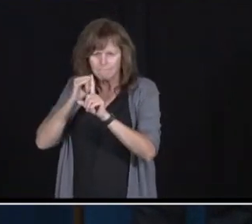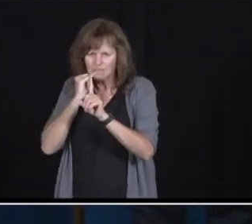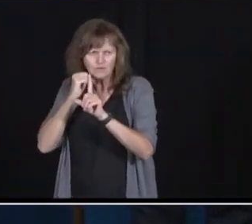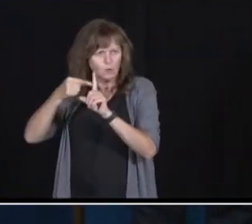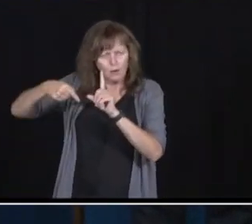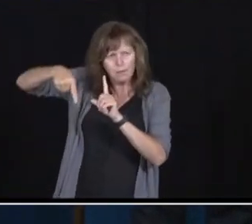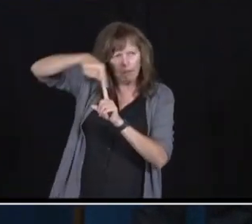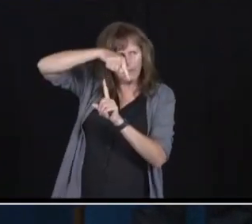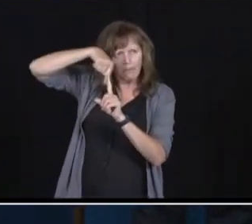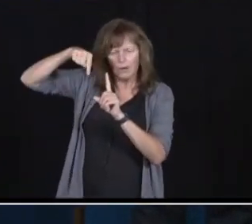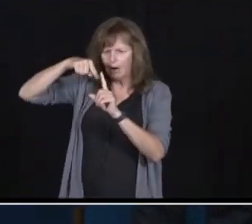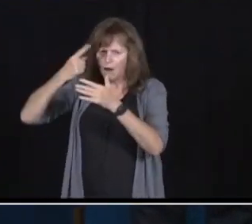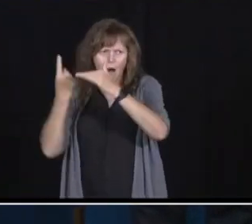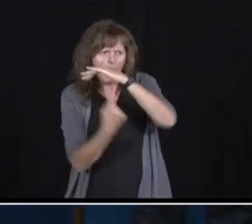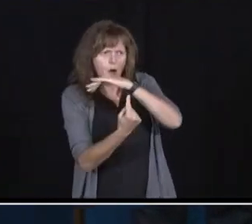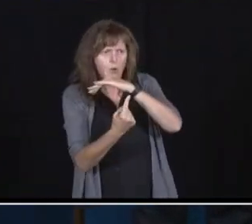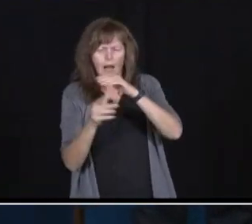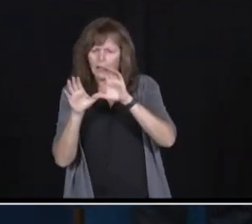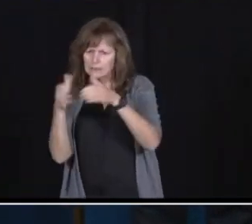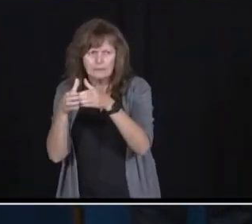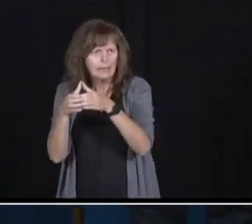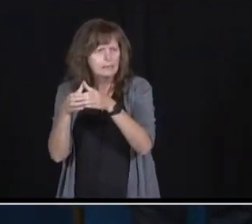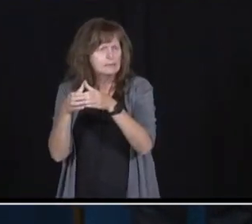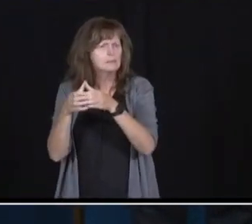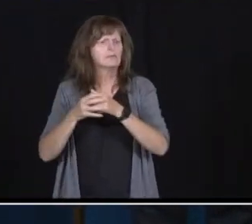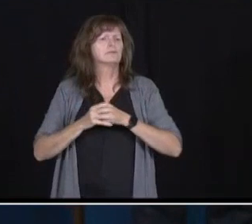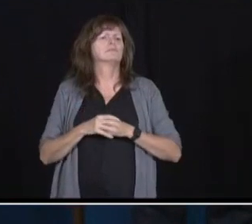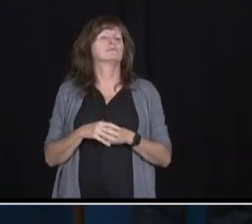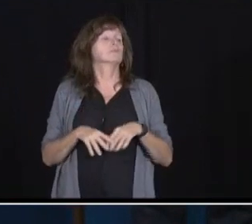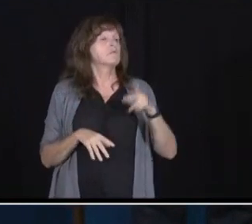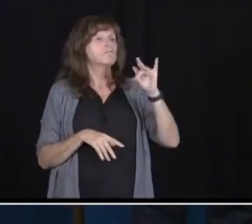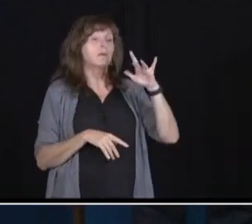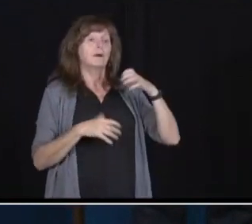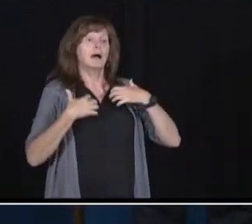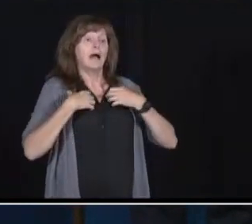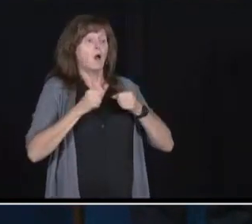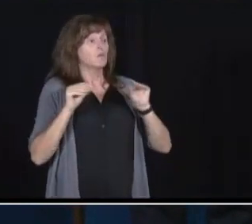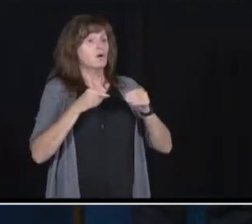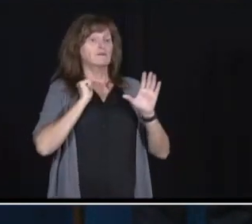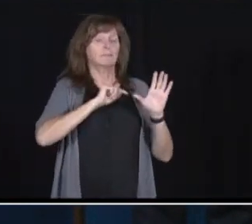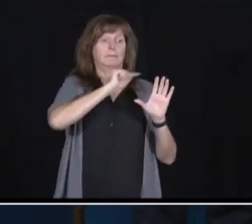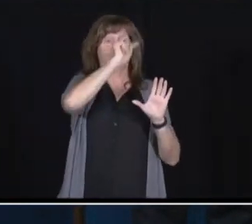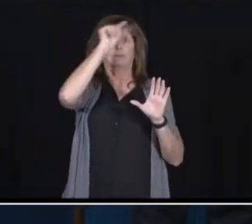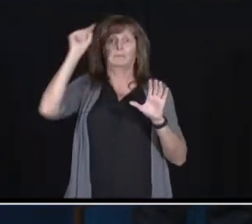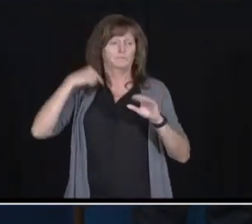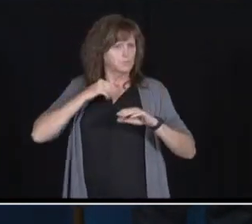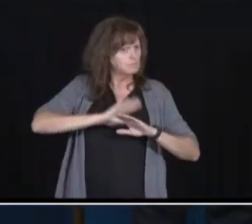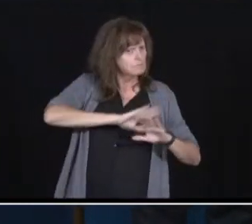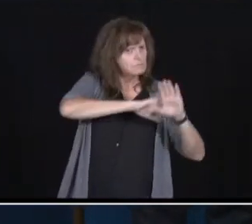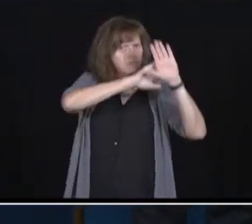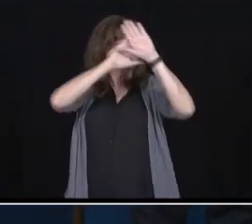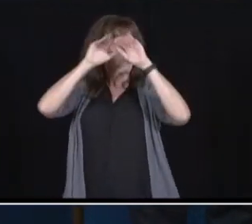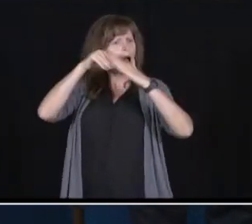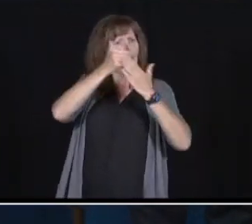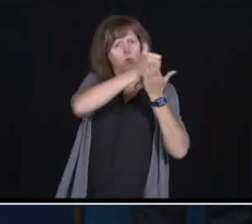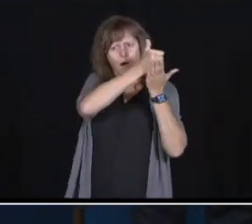So we can quickly find, isolate and contain the virus. We are providing public health units with guidance on how to assist schools in the